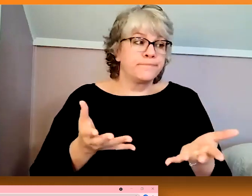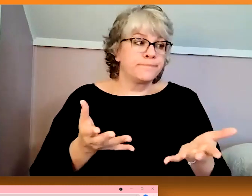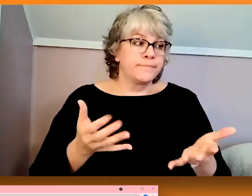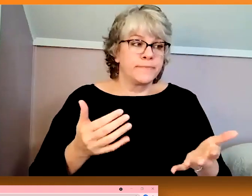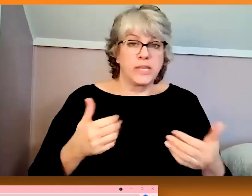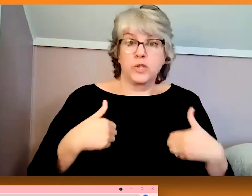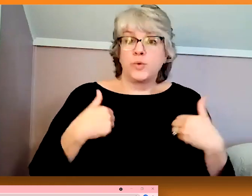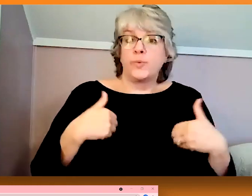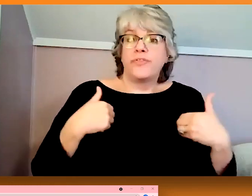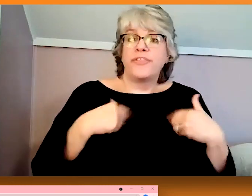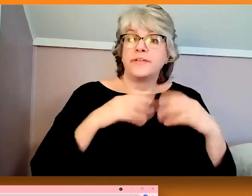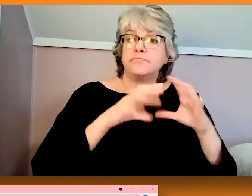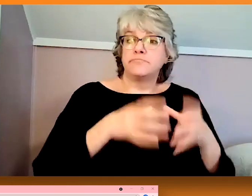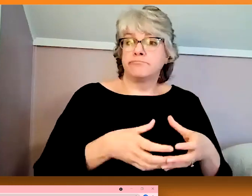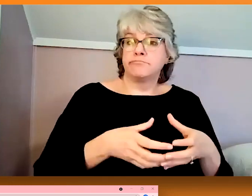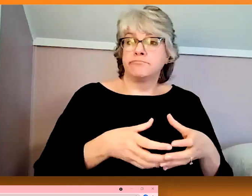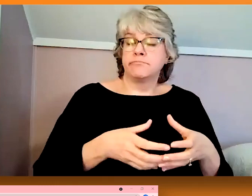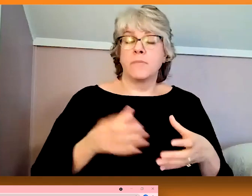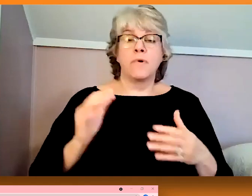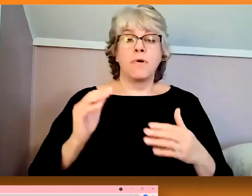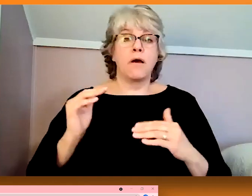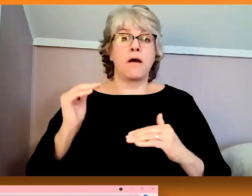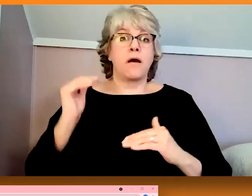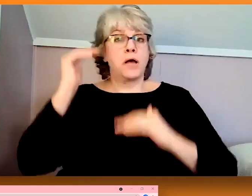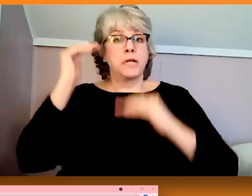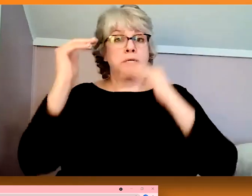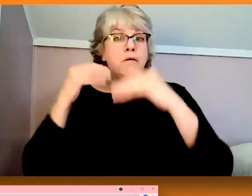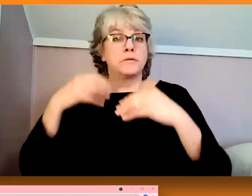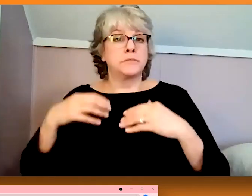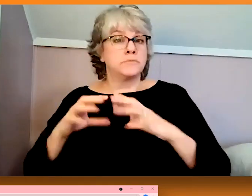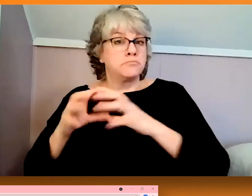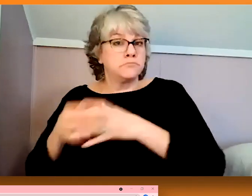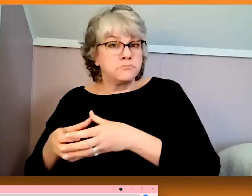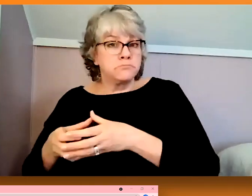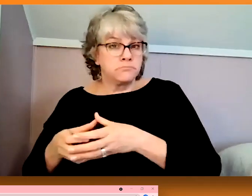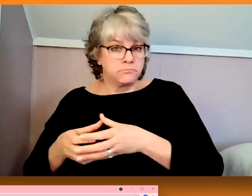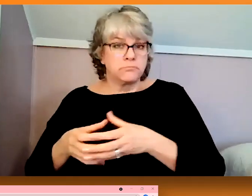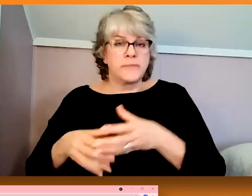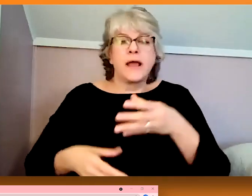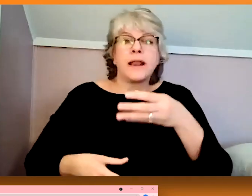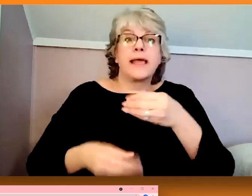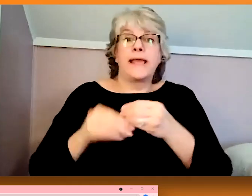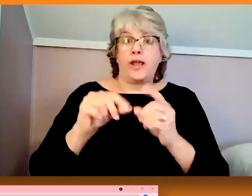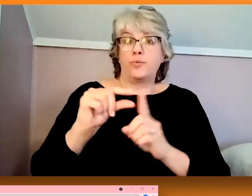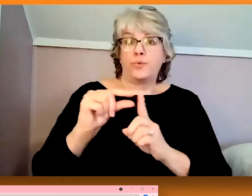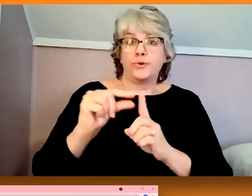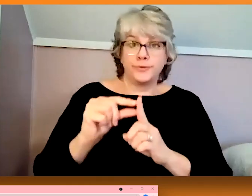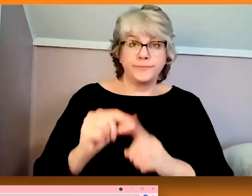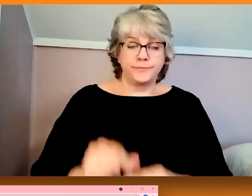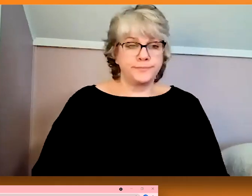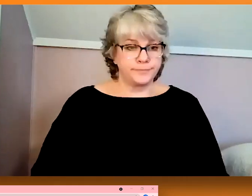youth or maybe adults. You could add words to the key phrases or remove certain words.